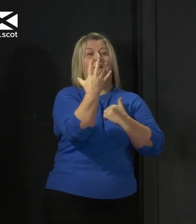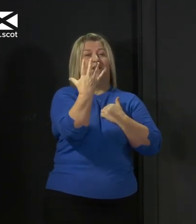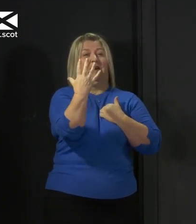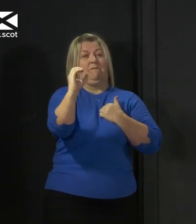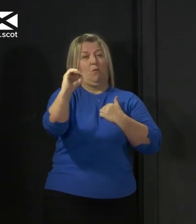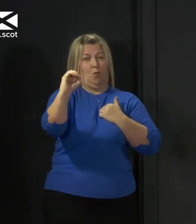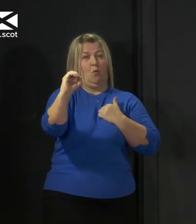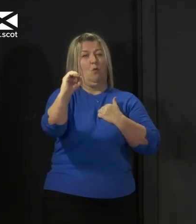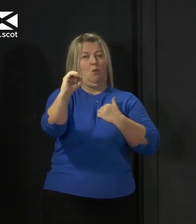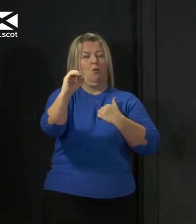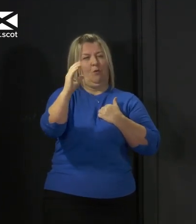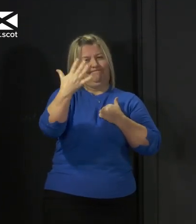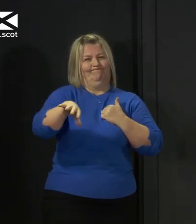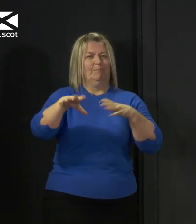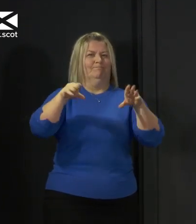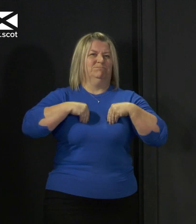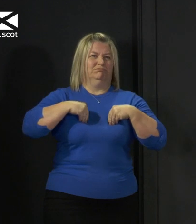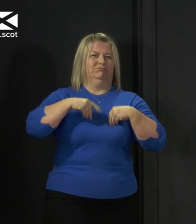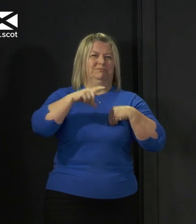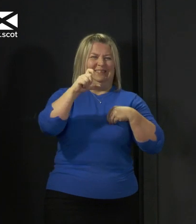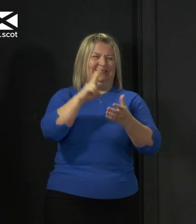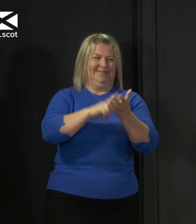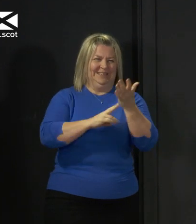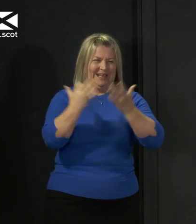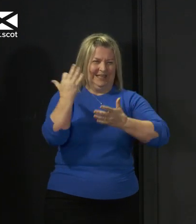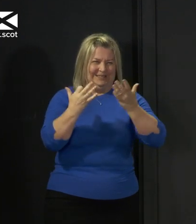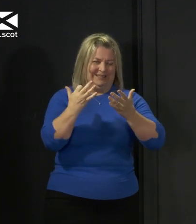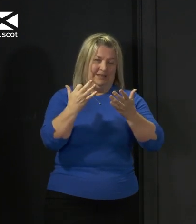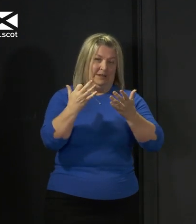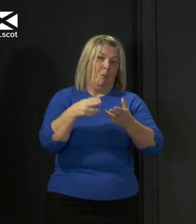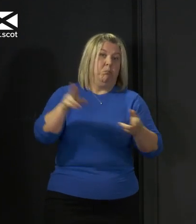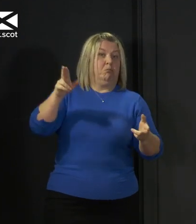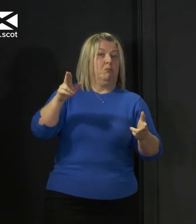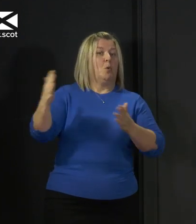confirmed which is an increase of 263 since yesterday